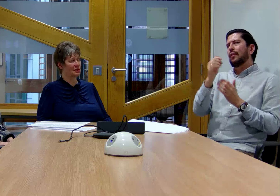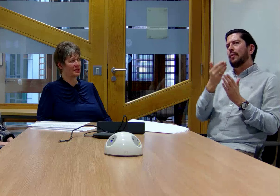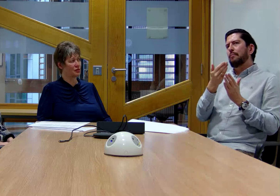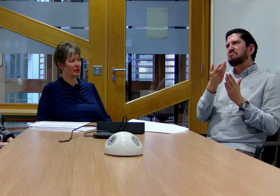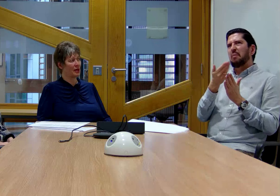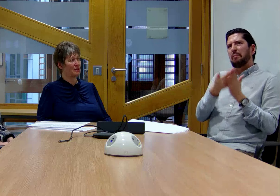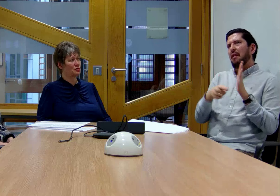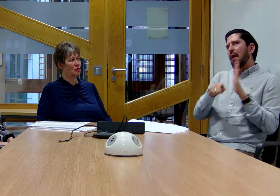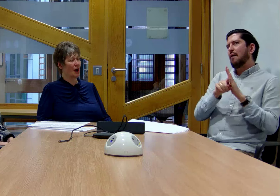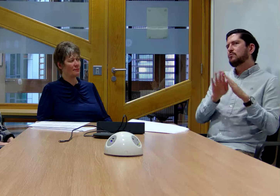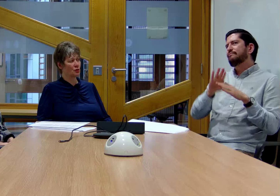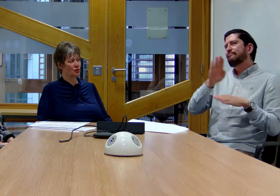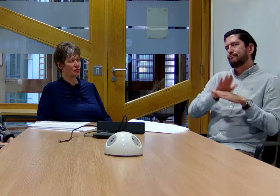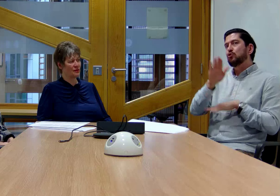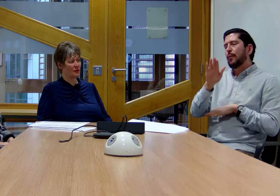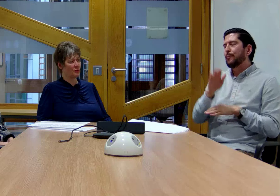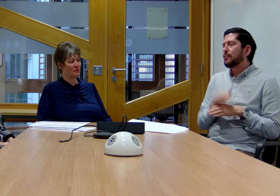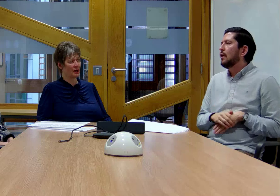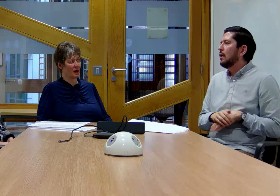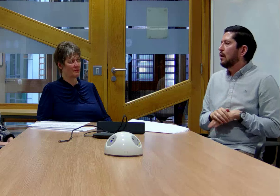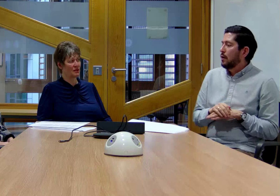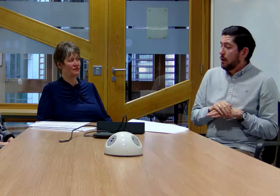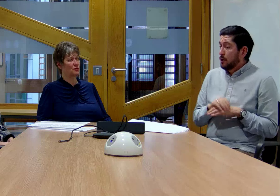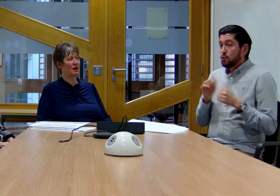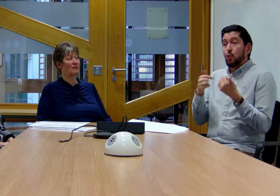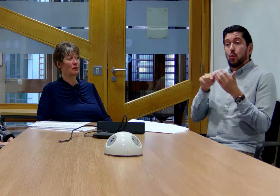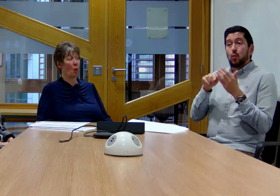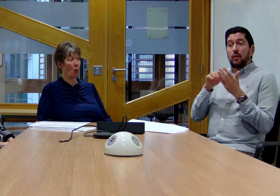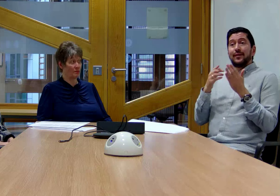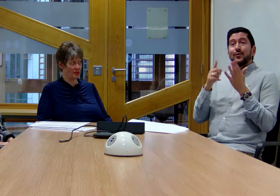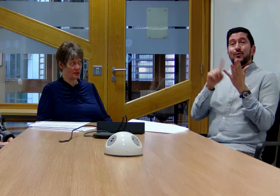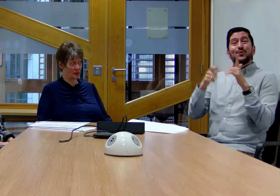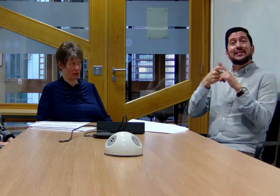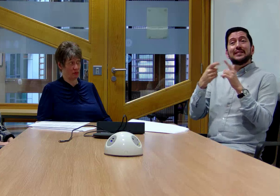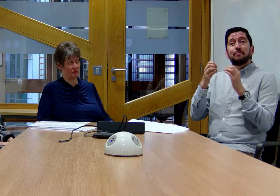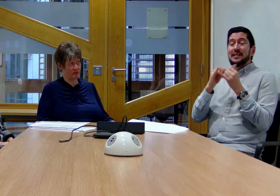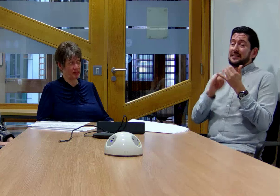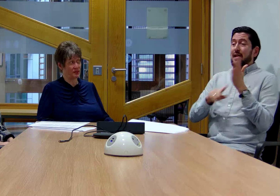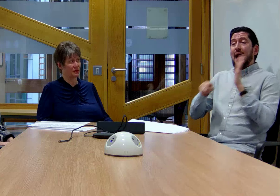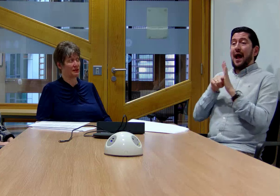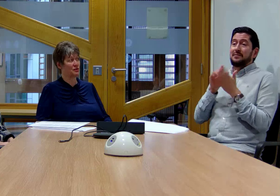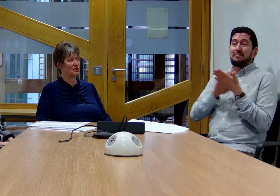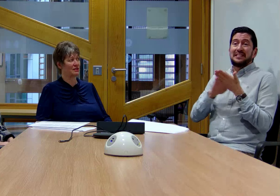will have similar equality legislation, so I'm not sure if they would perhaps have to